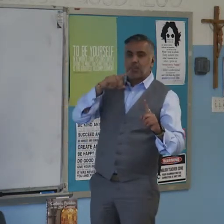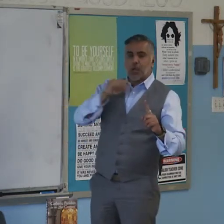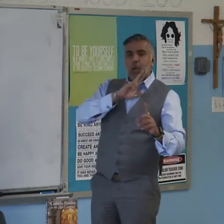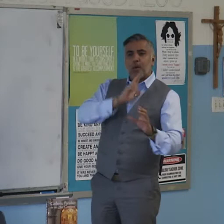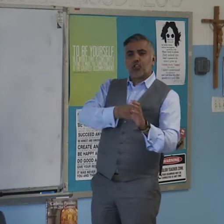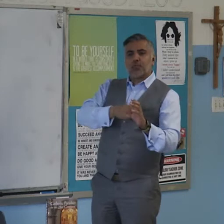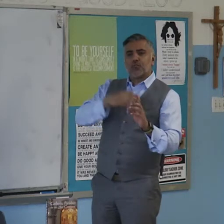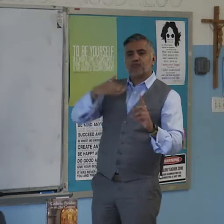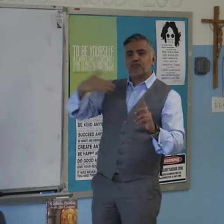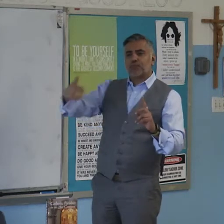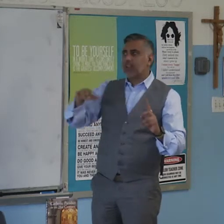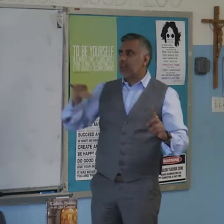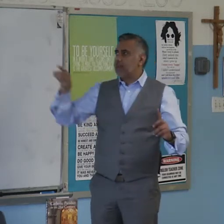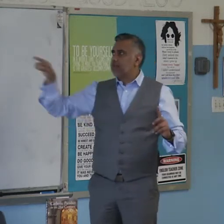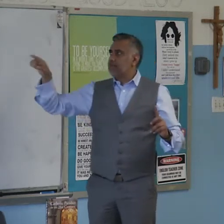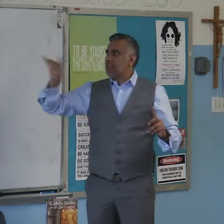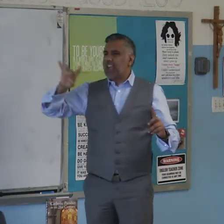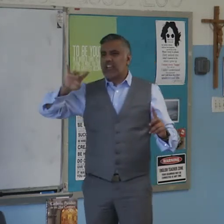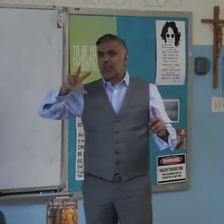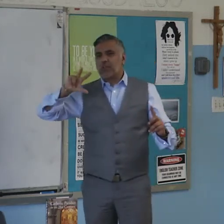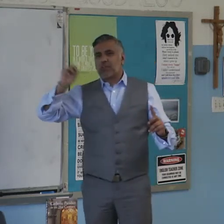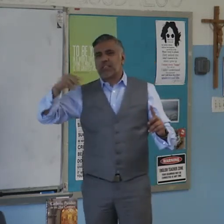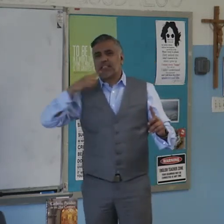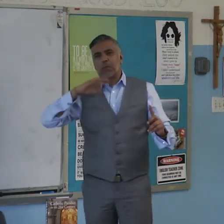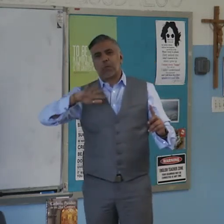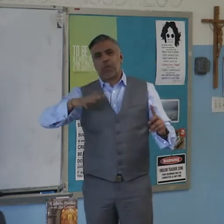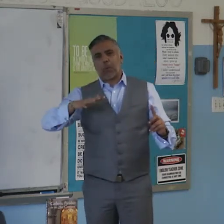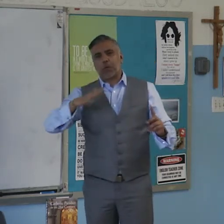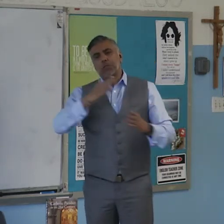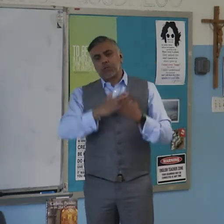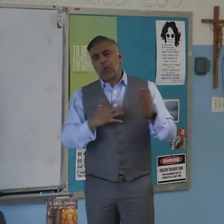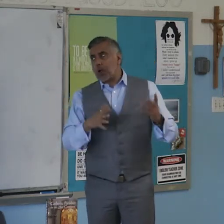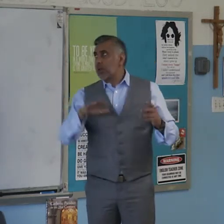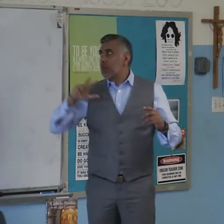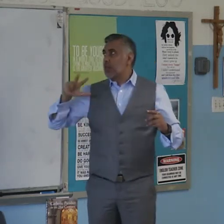activities? 83% said somewhat or very much, 39% saying very much.